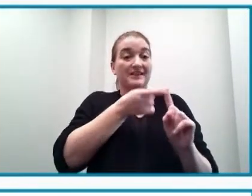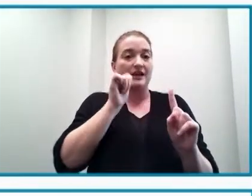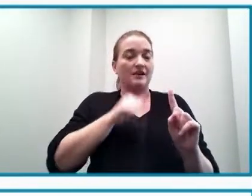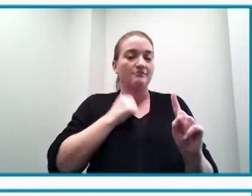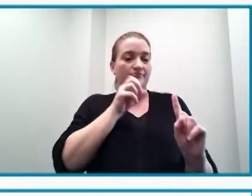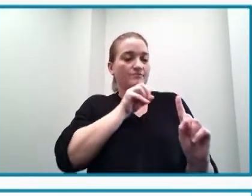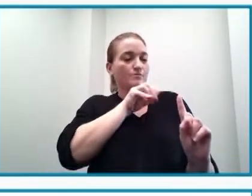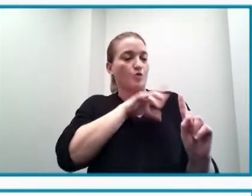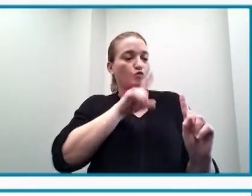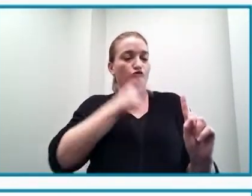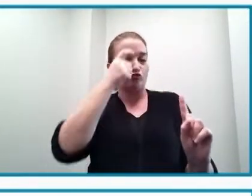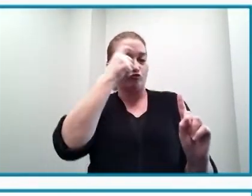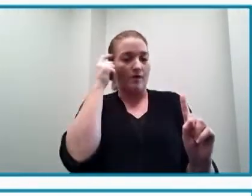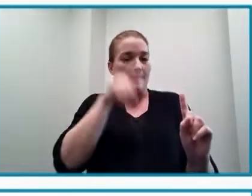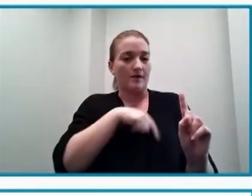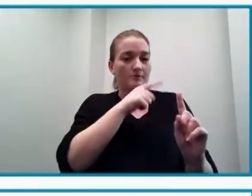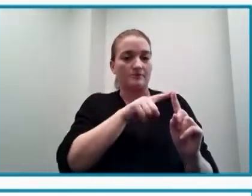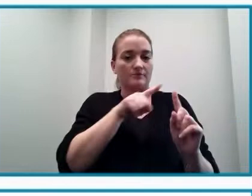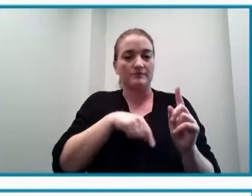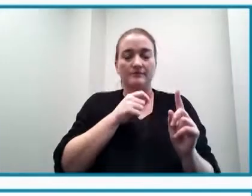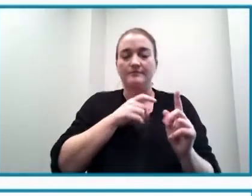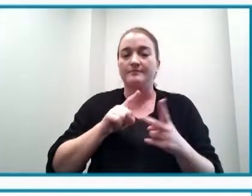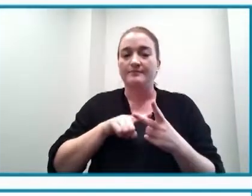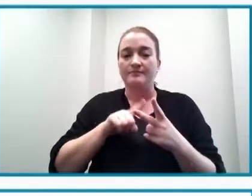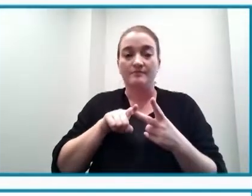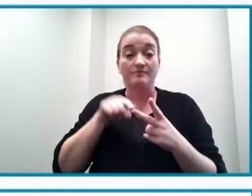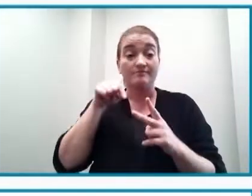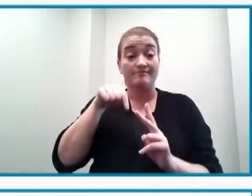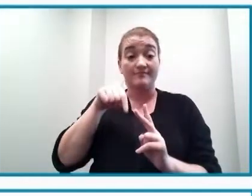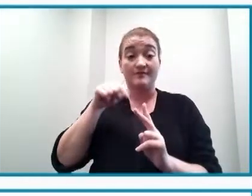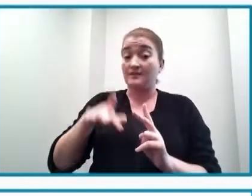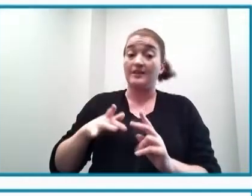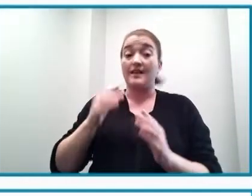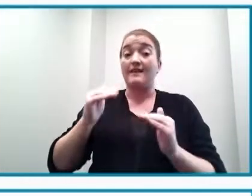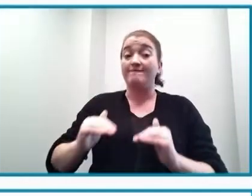Jackson Foundation for the Advancement of Military Medicine, and Mid-America Arts Alliance.